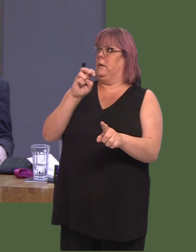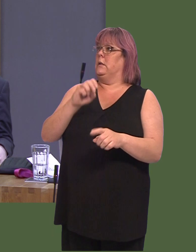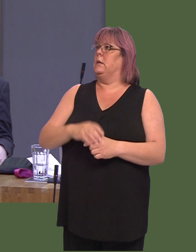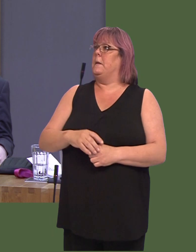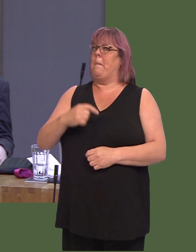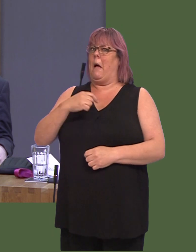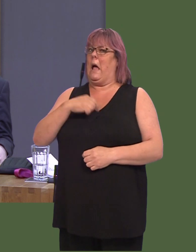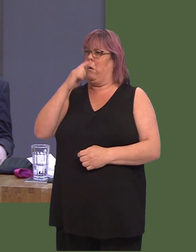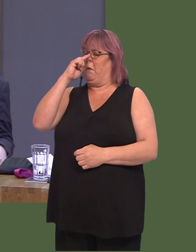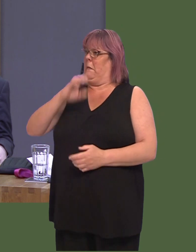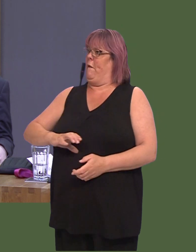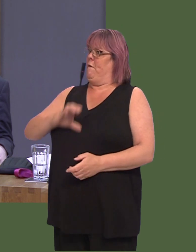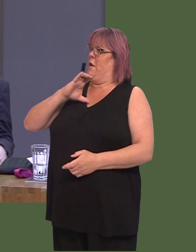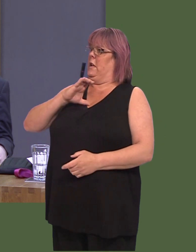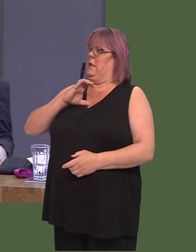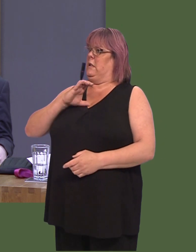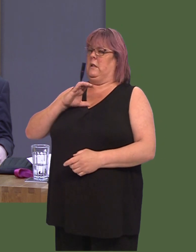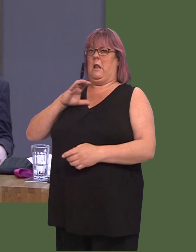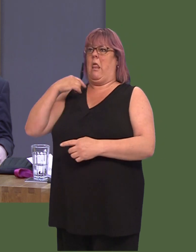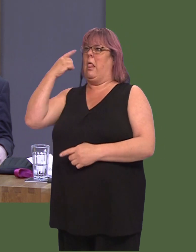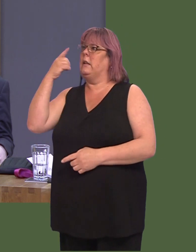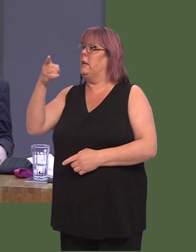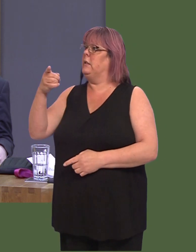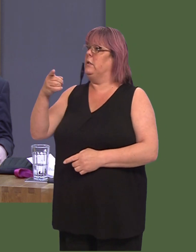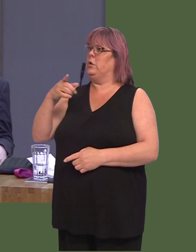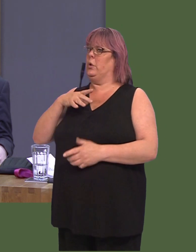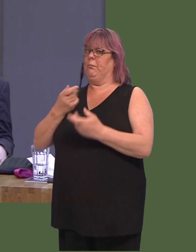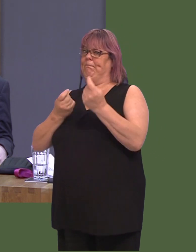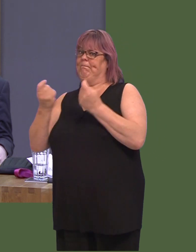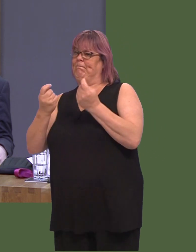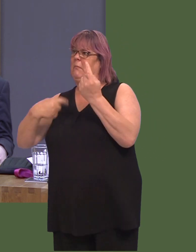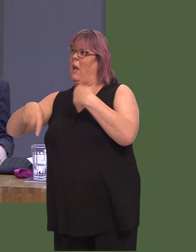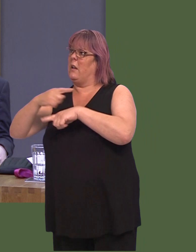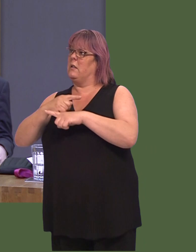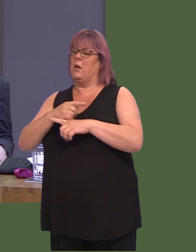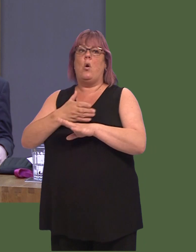I don't have faith in Westminster to ensure a steady hand on the tiller.